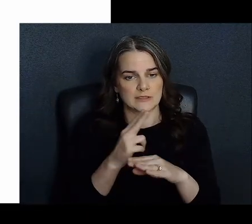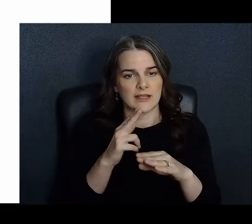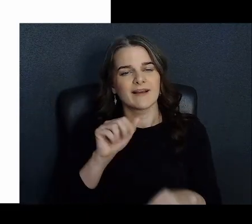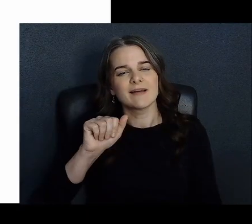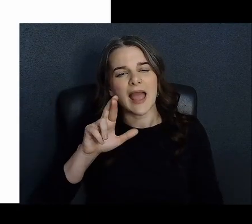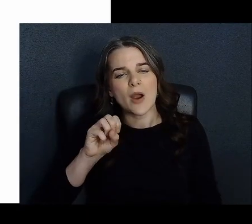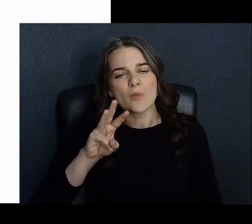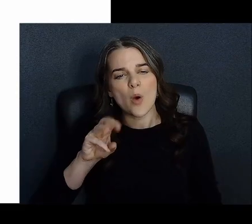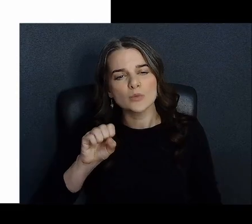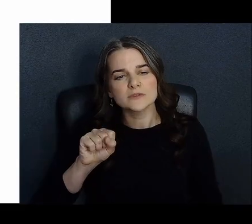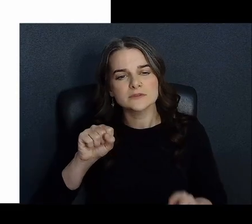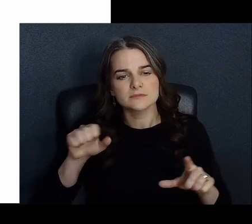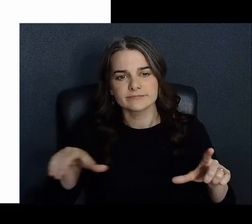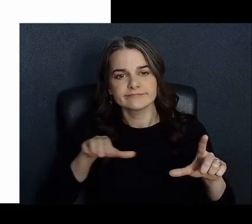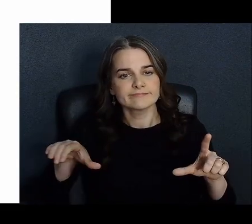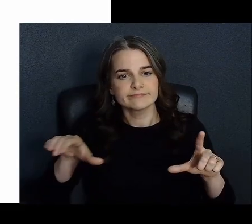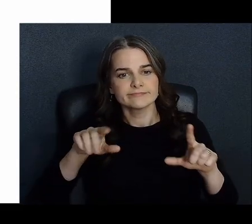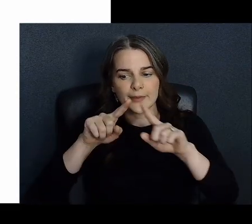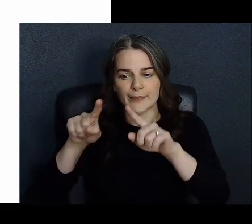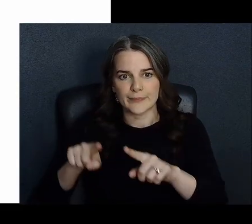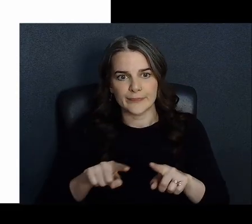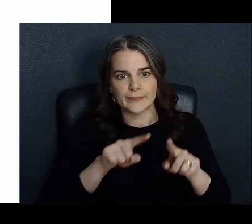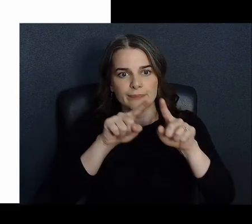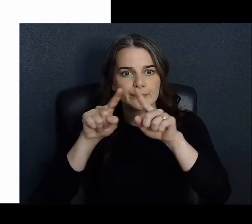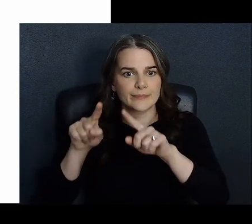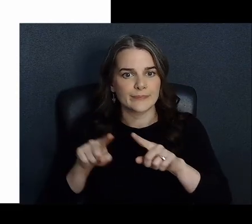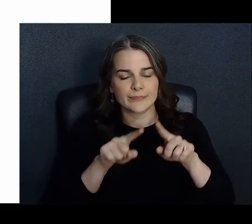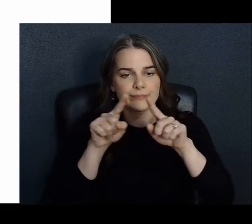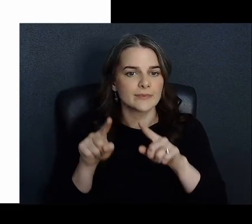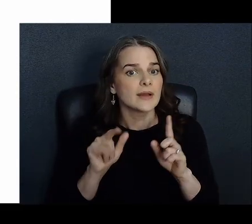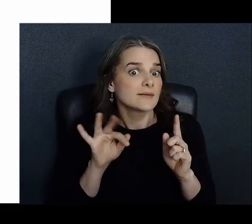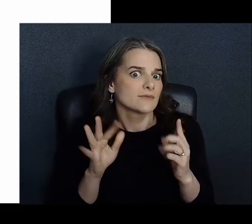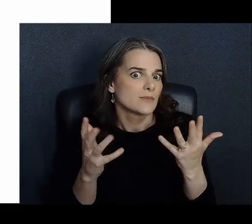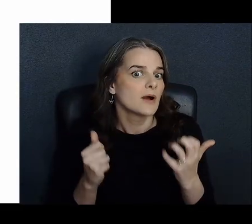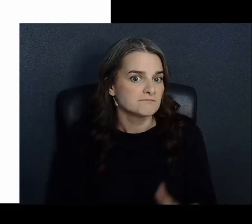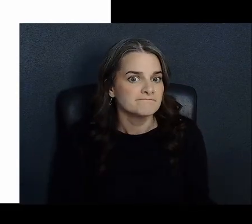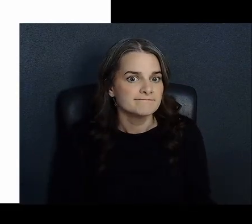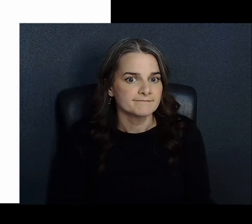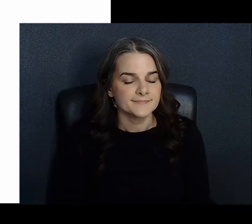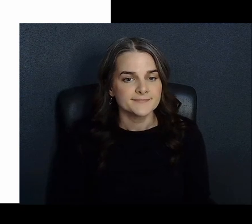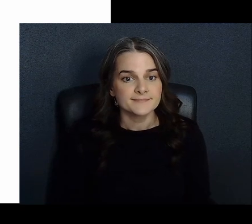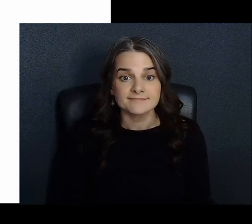you need to move it that way. So it does provide an awful lot of flexibility.